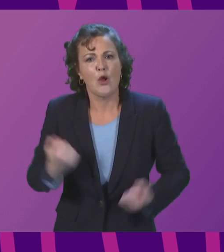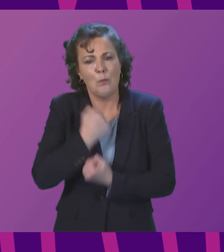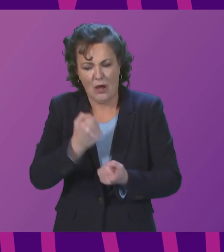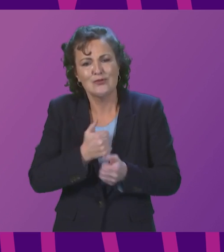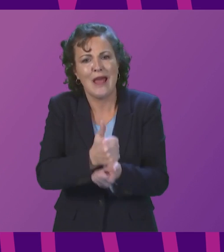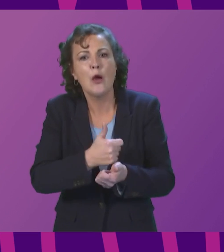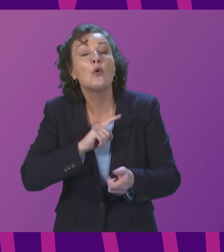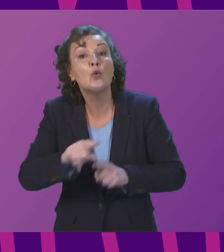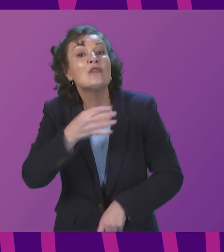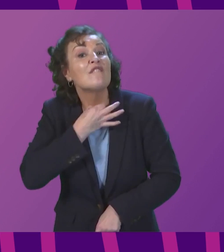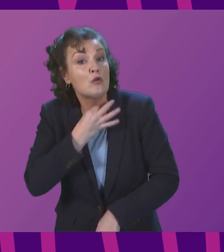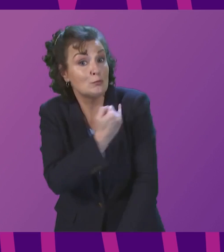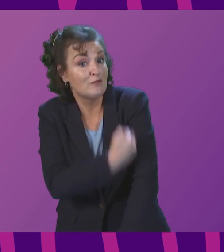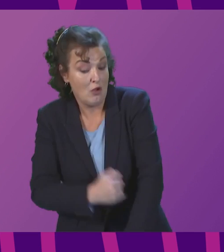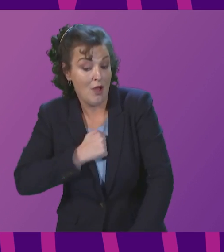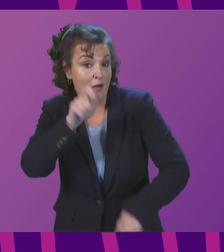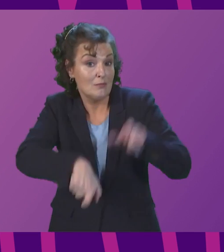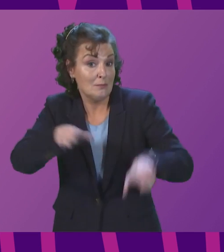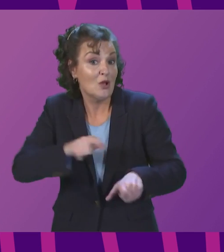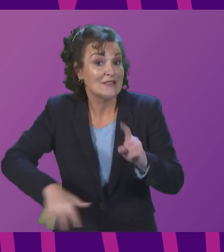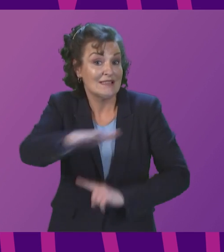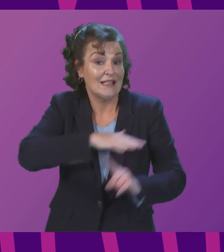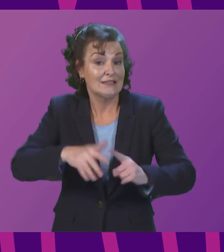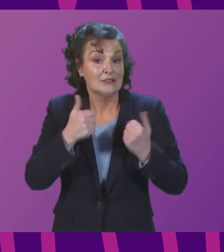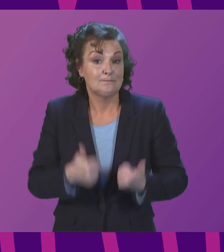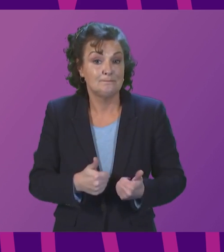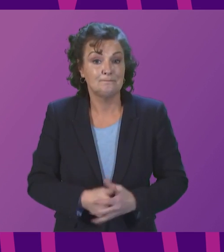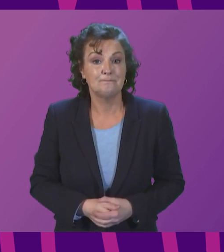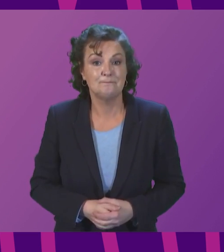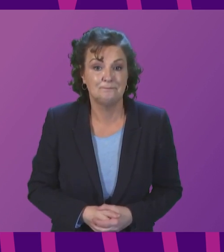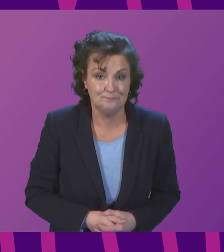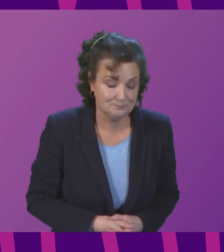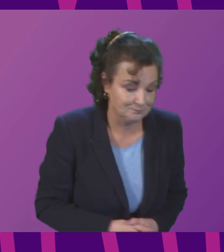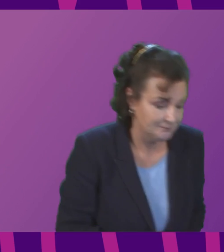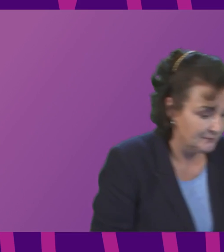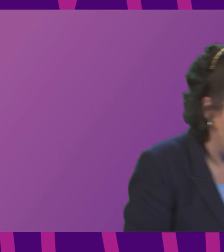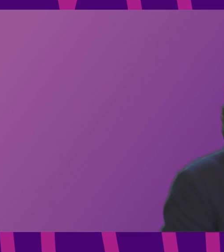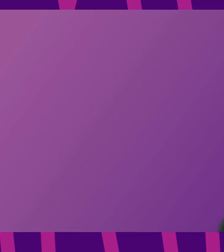We move to supplementary questions.